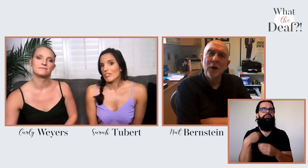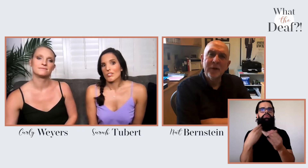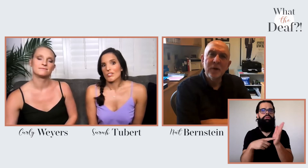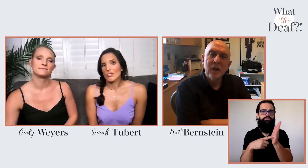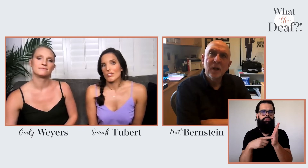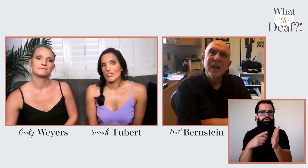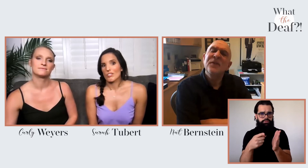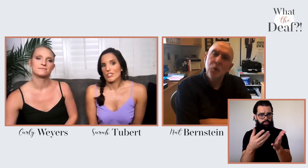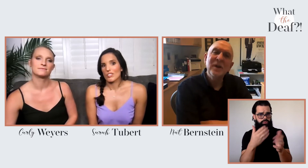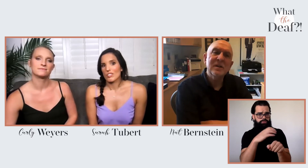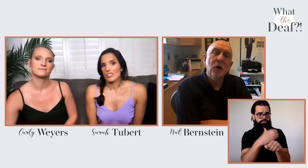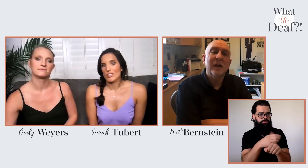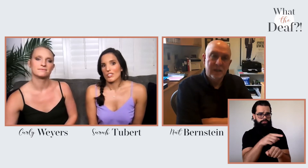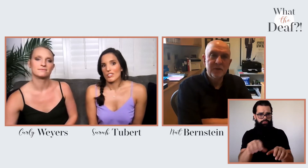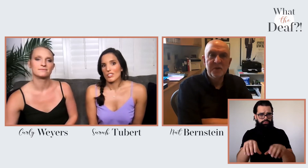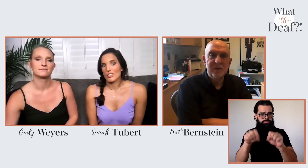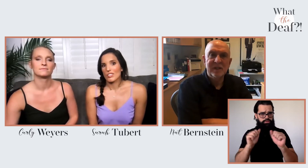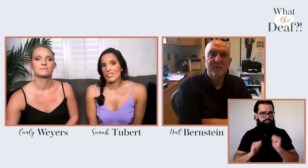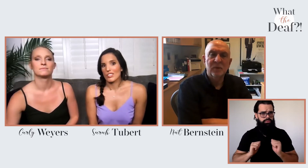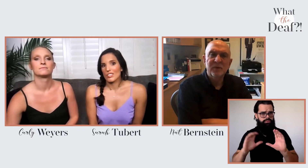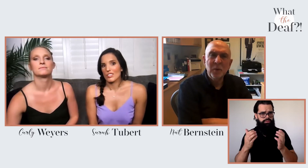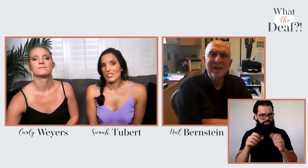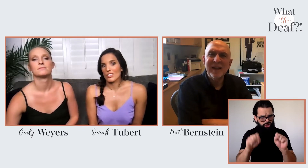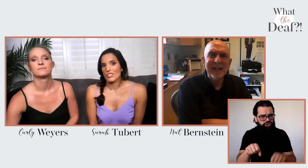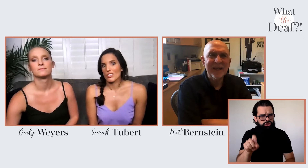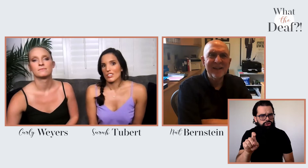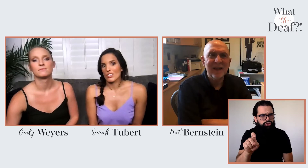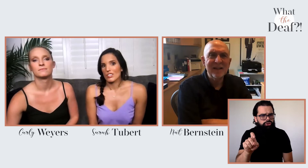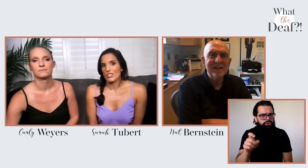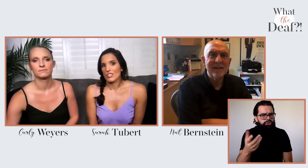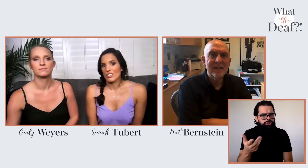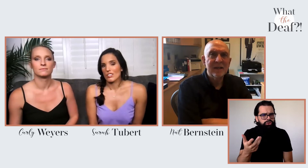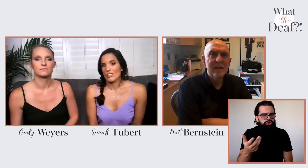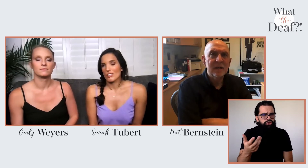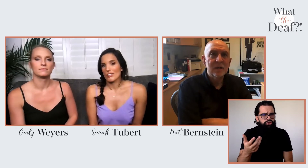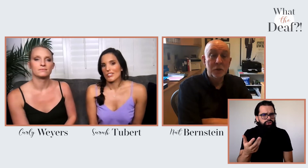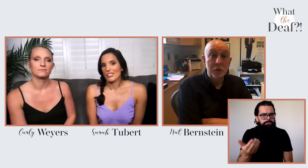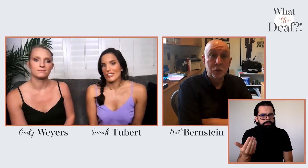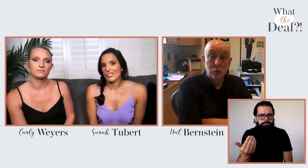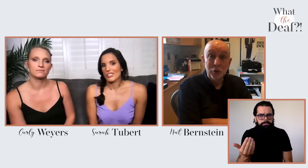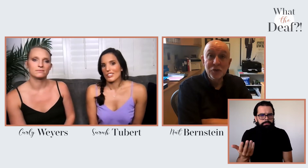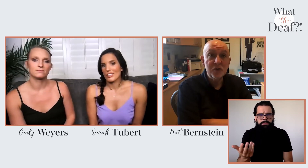Are there, if you wanted Carly, I'll use you as an example. If you wanted to take an acting class, could you?